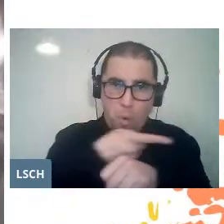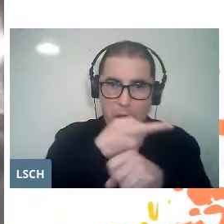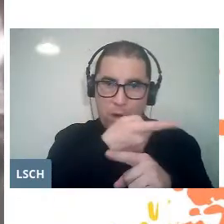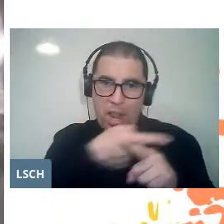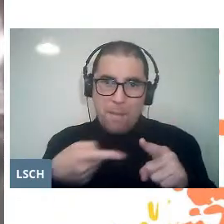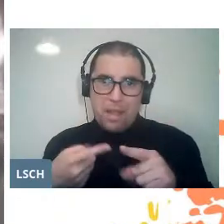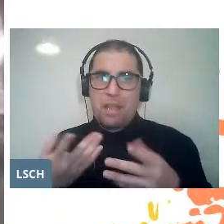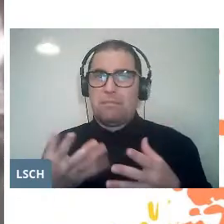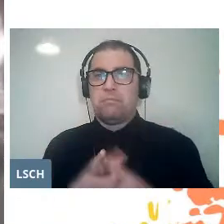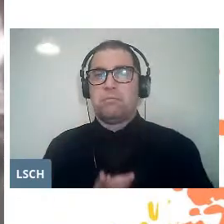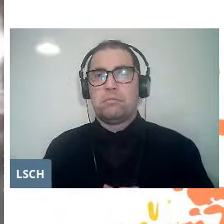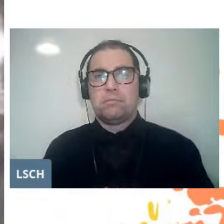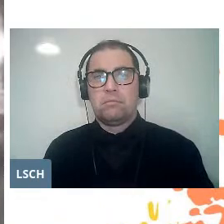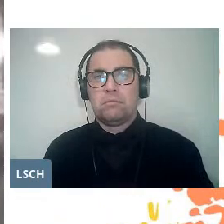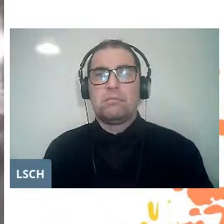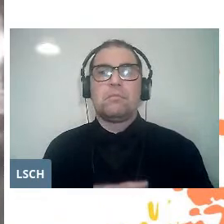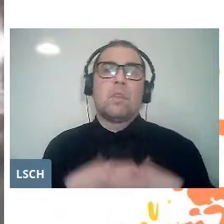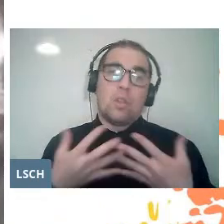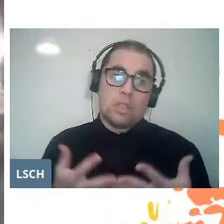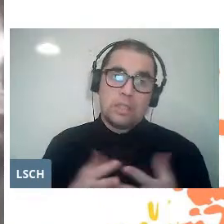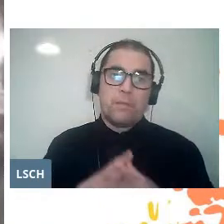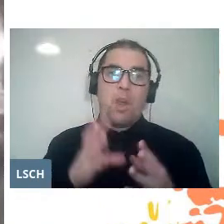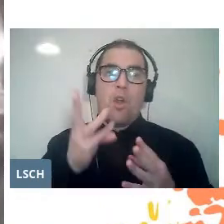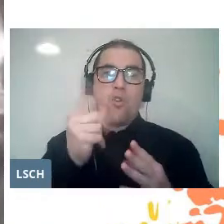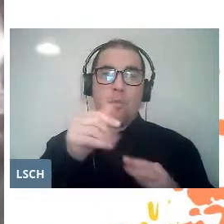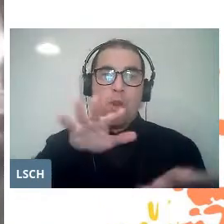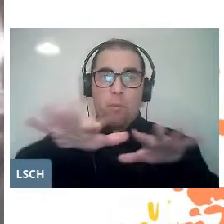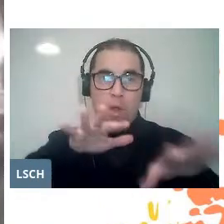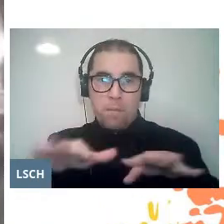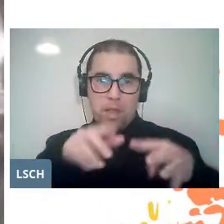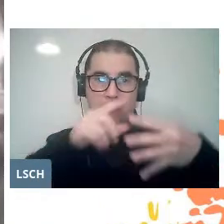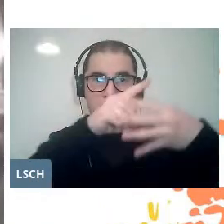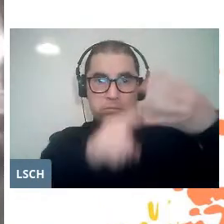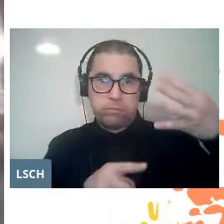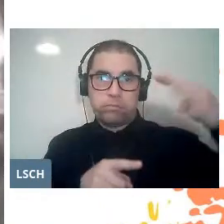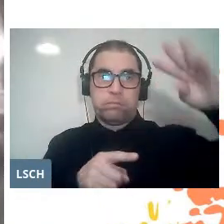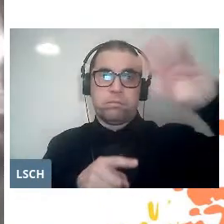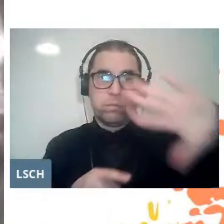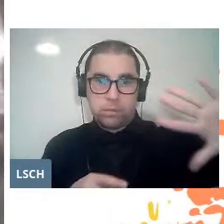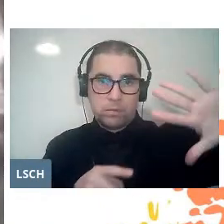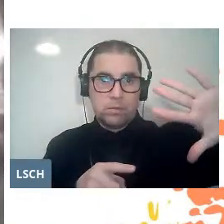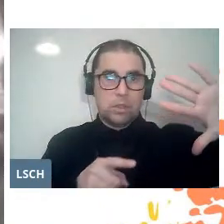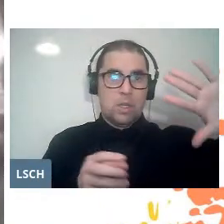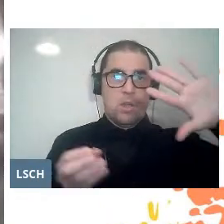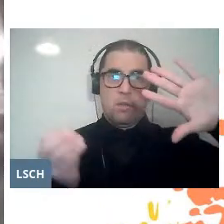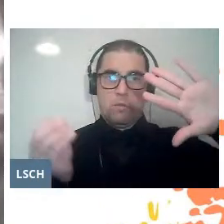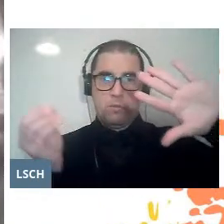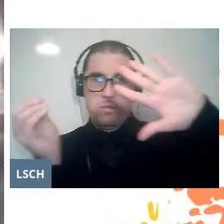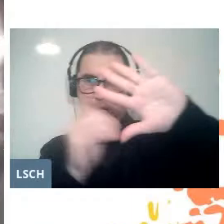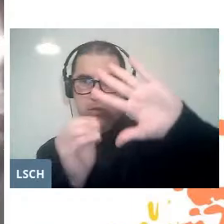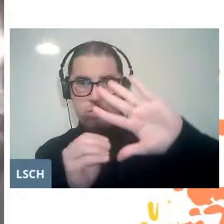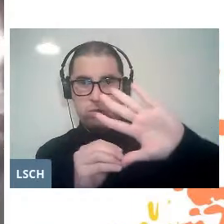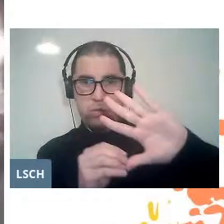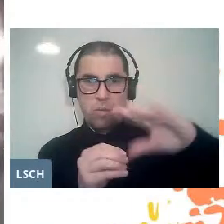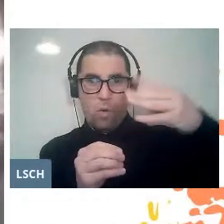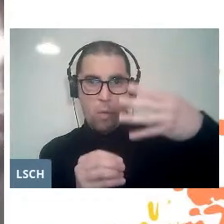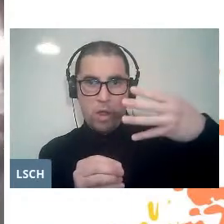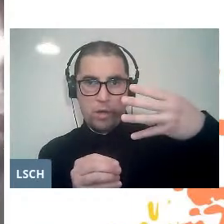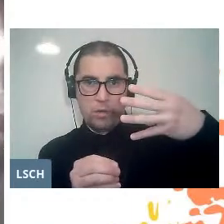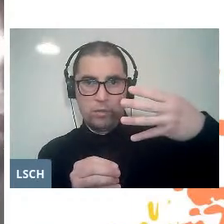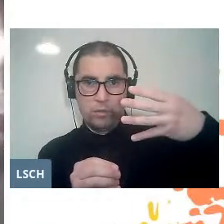This is because the number of movements has been changed to have 4, to have 5,